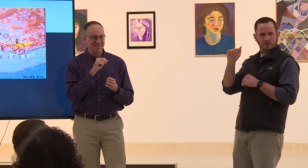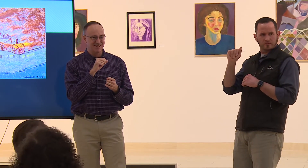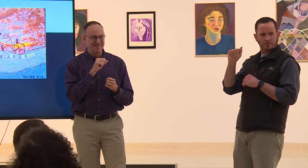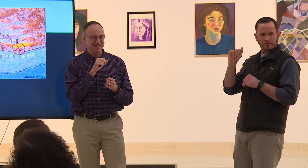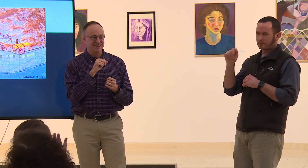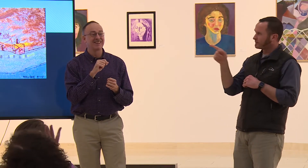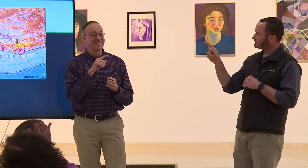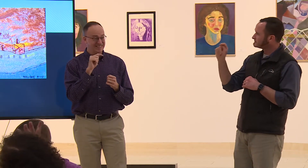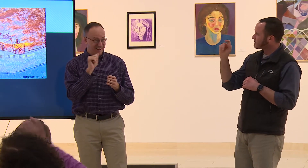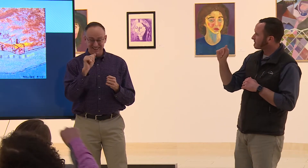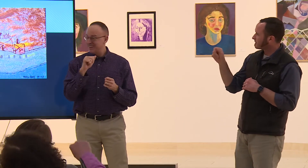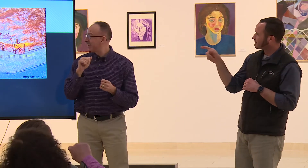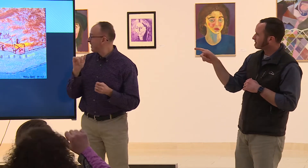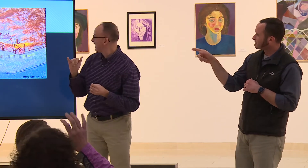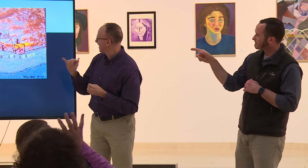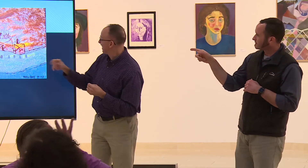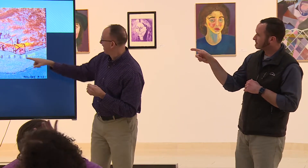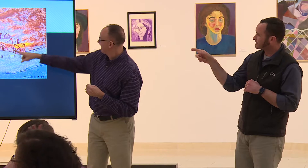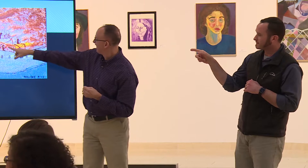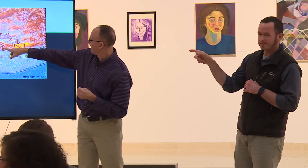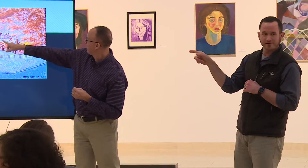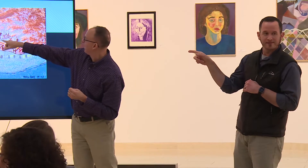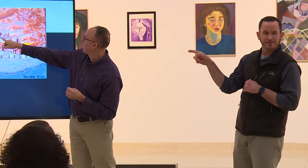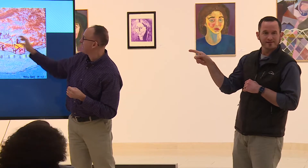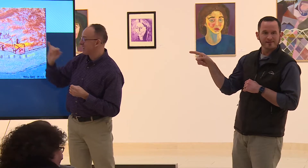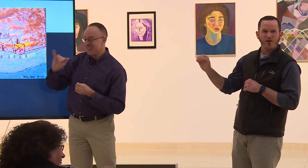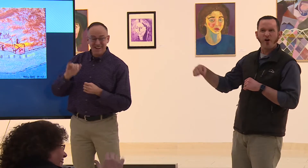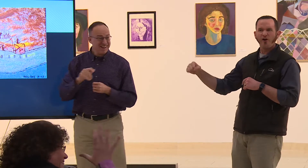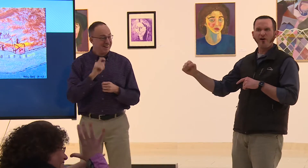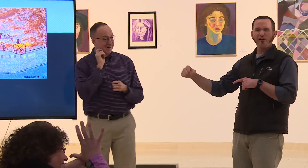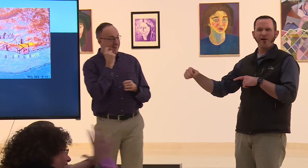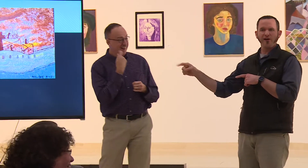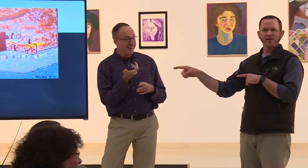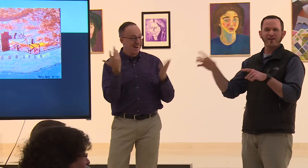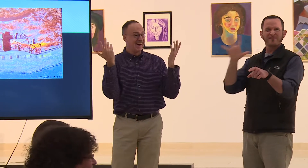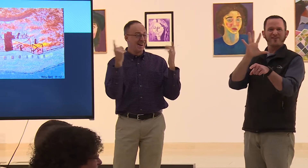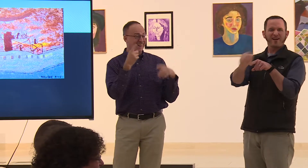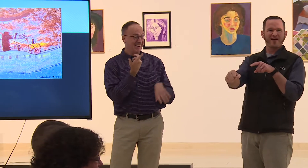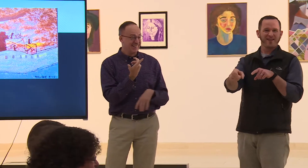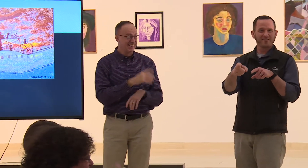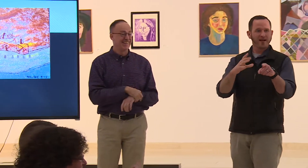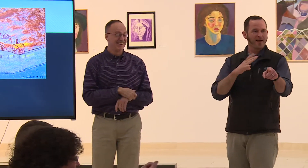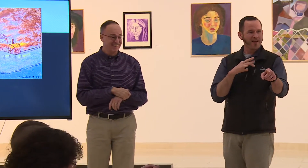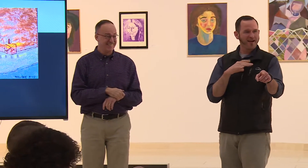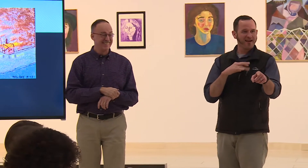Audience member: That looks like one of the dorms. Bob: Oh, cool. Audience member: Ha ha ha!